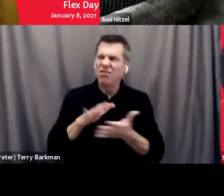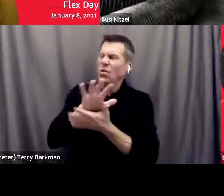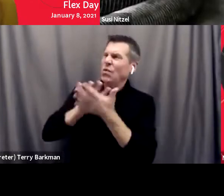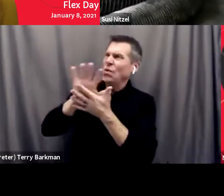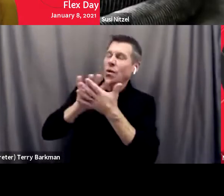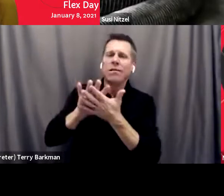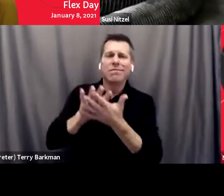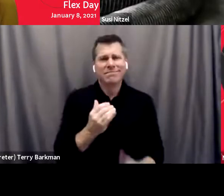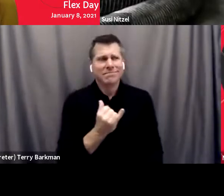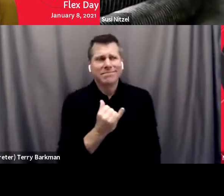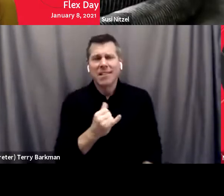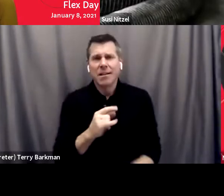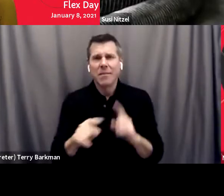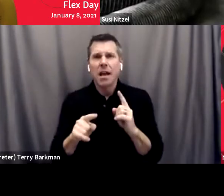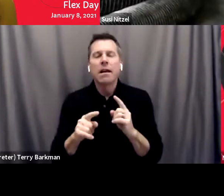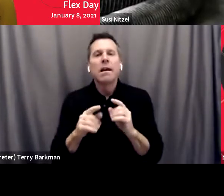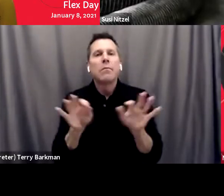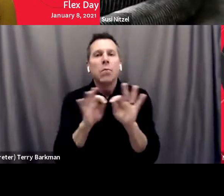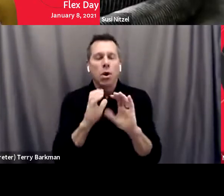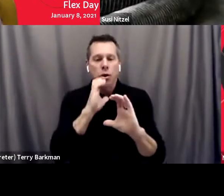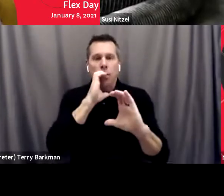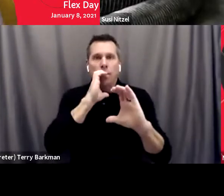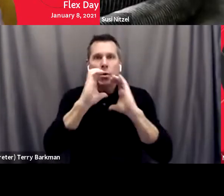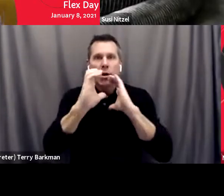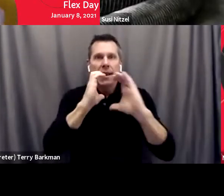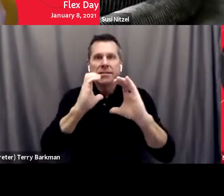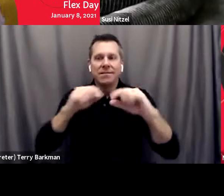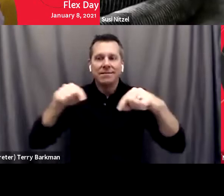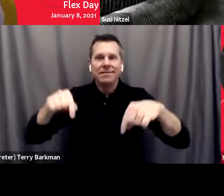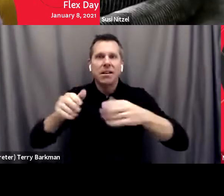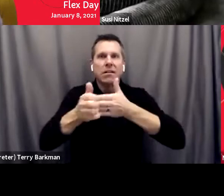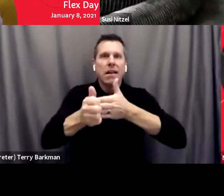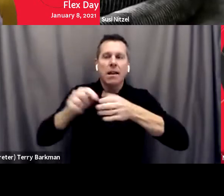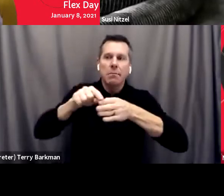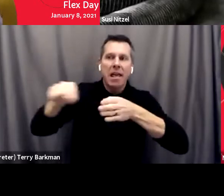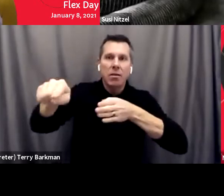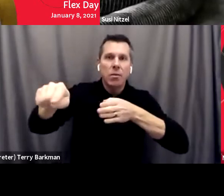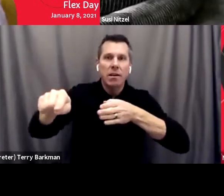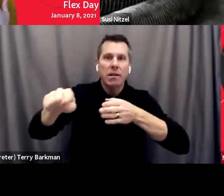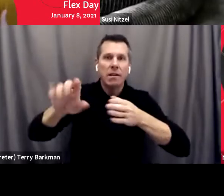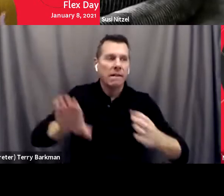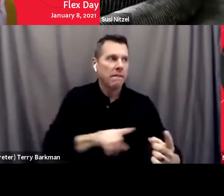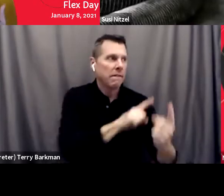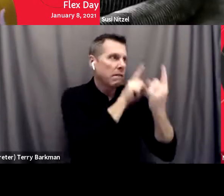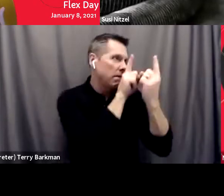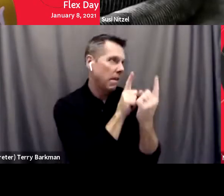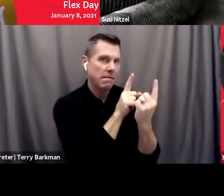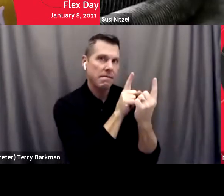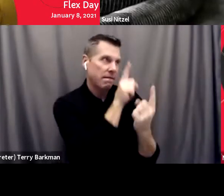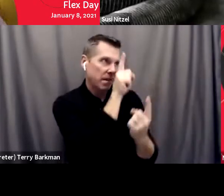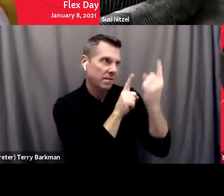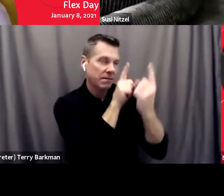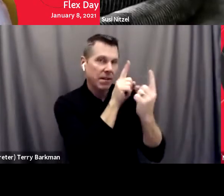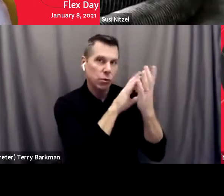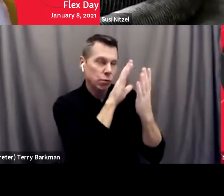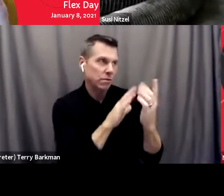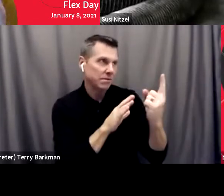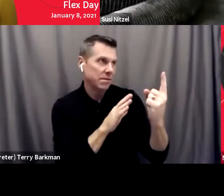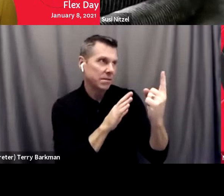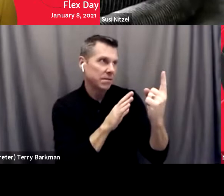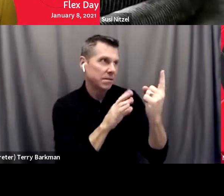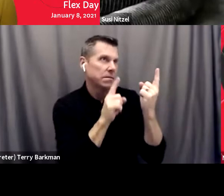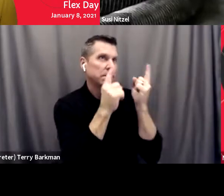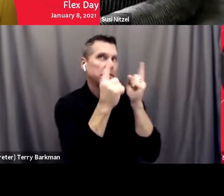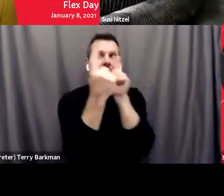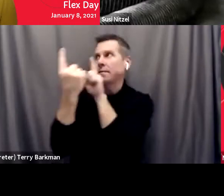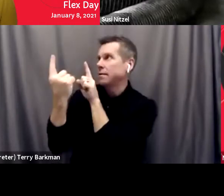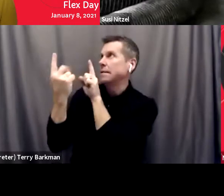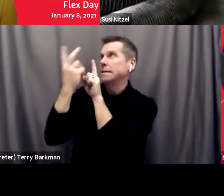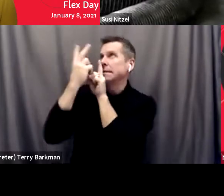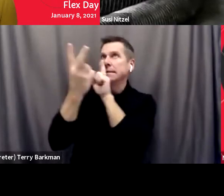the communication of Guided Pathways as the student facing aspect of coming to college. So they're working on websites and